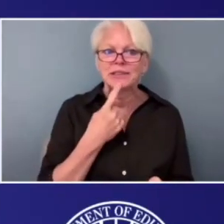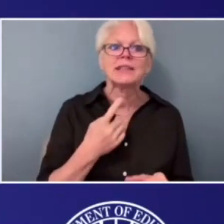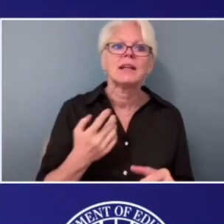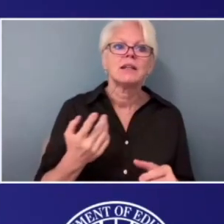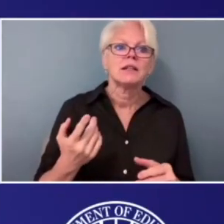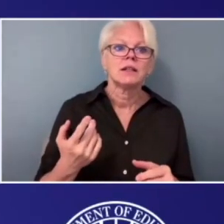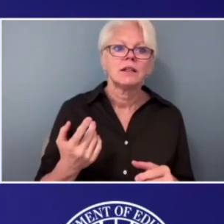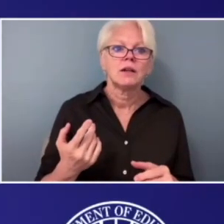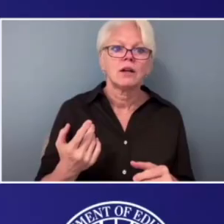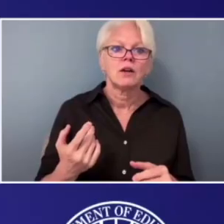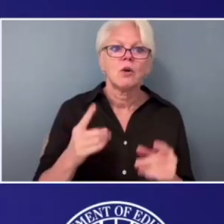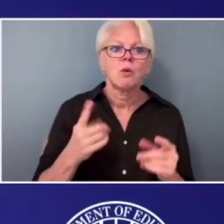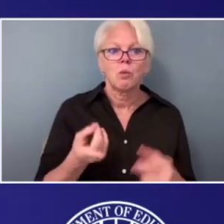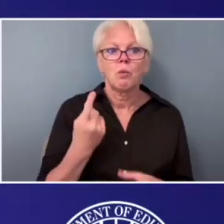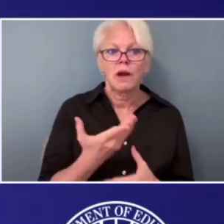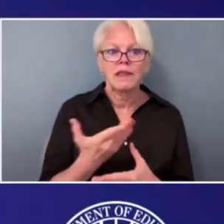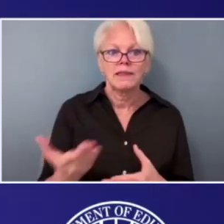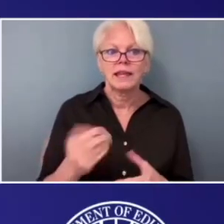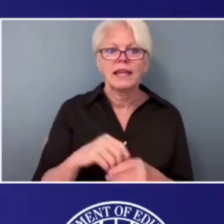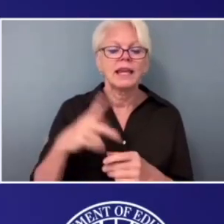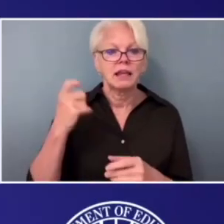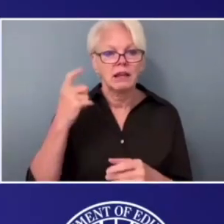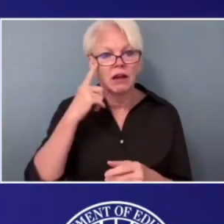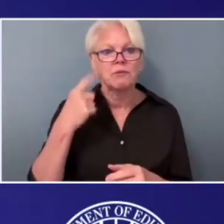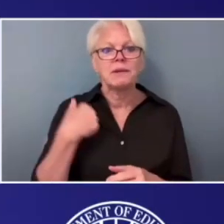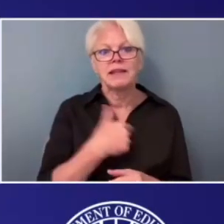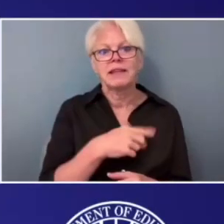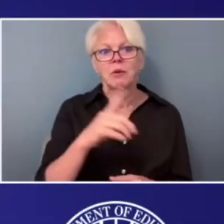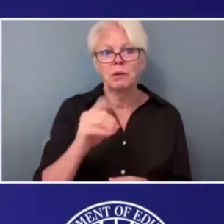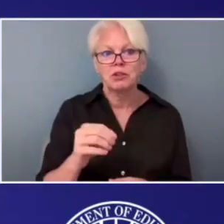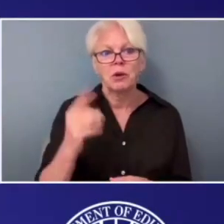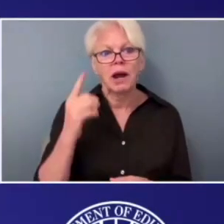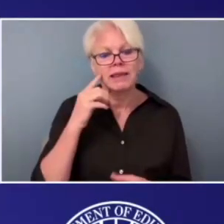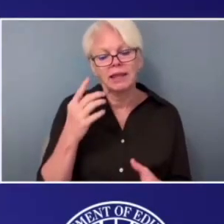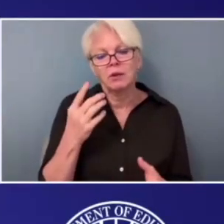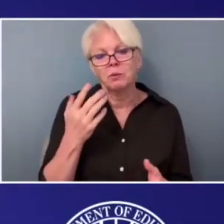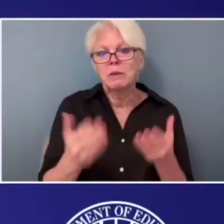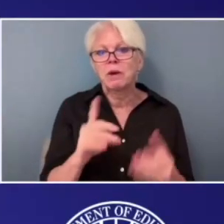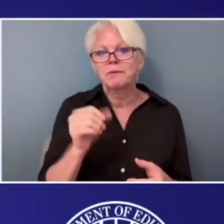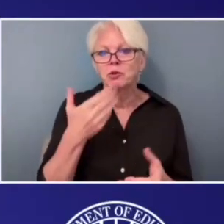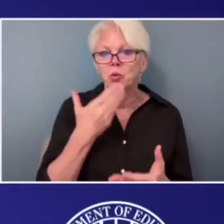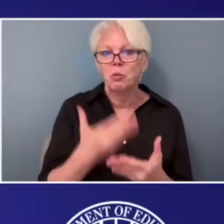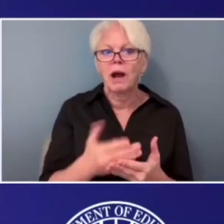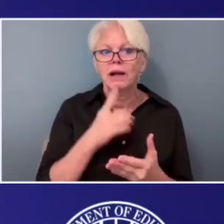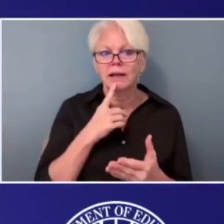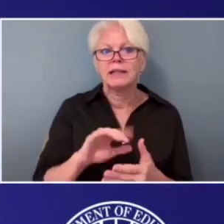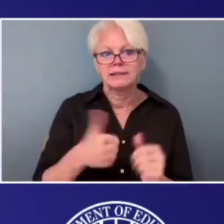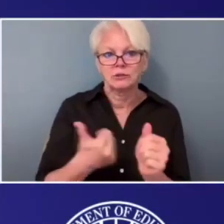you know, one of the things in government that we do, and I think we probably do well, is contingency planning and constant